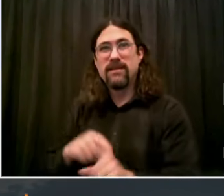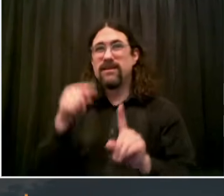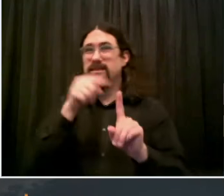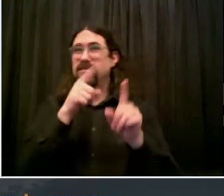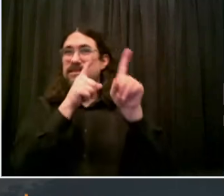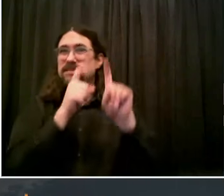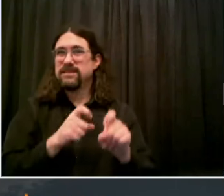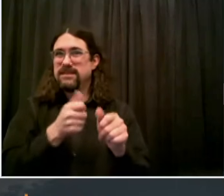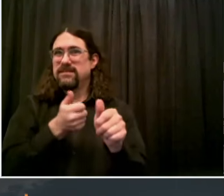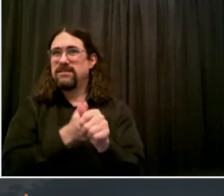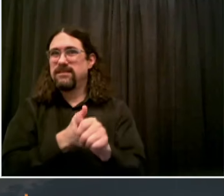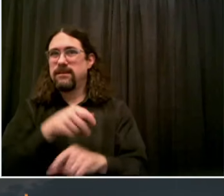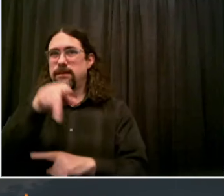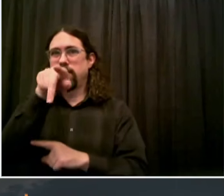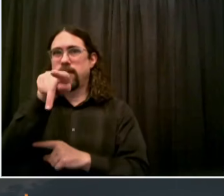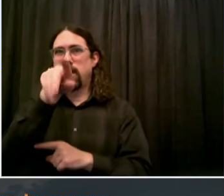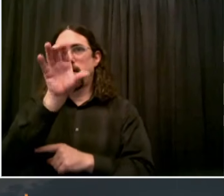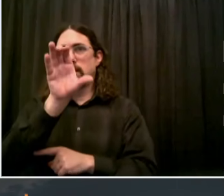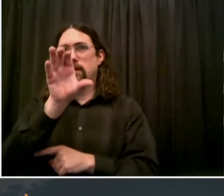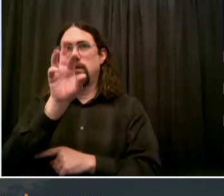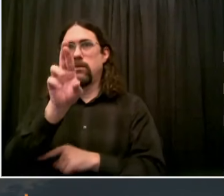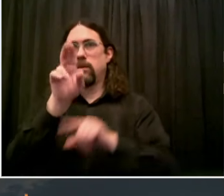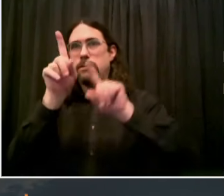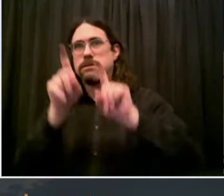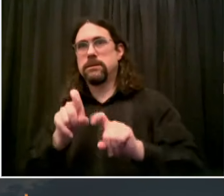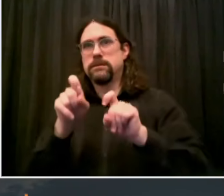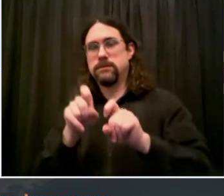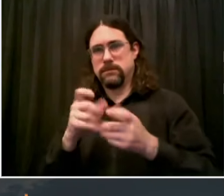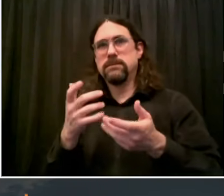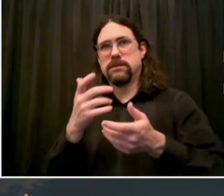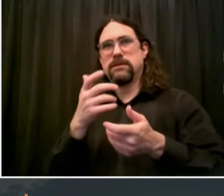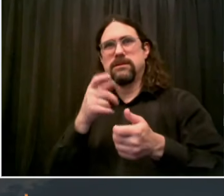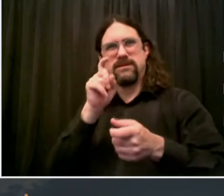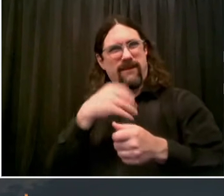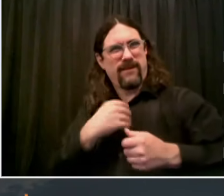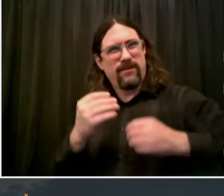TOGETHER, THAT'S THE DIAGNOSTIC TESTING, THE PCR